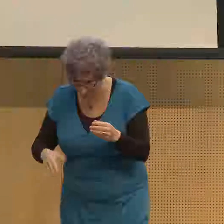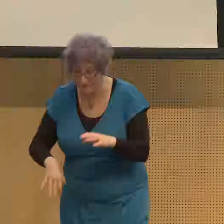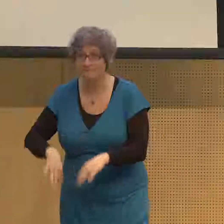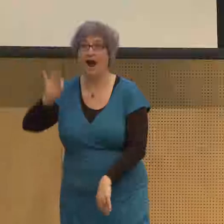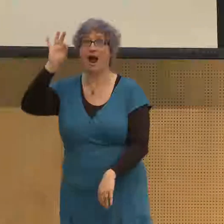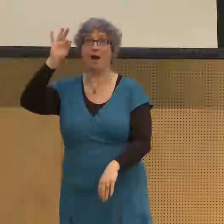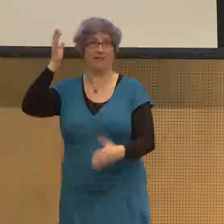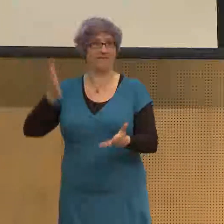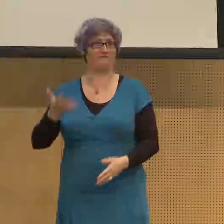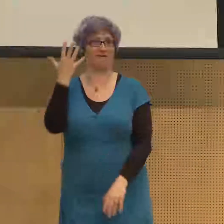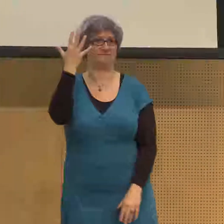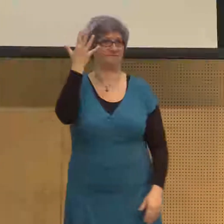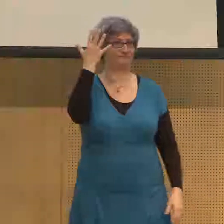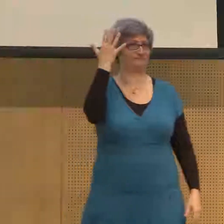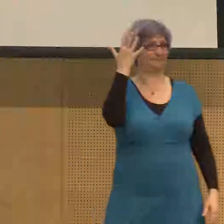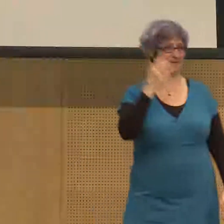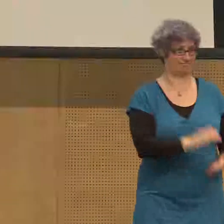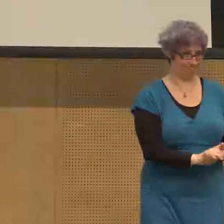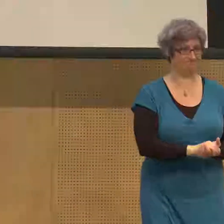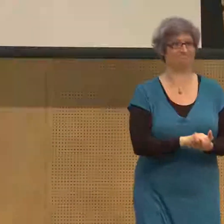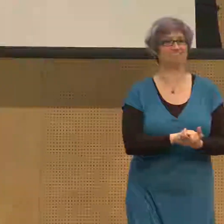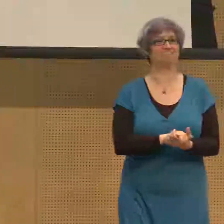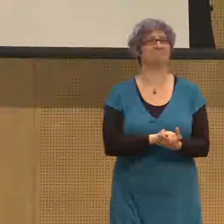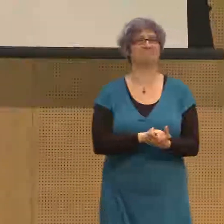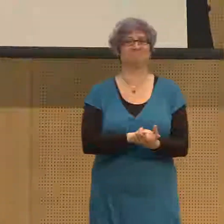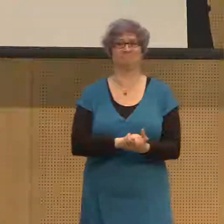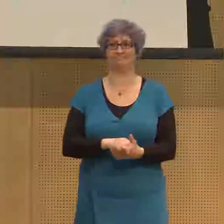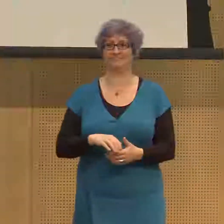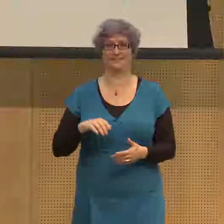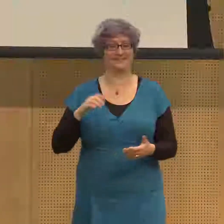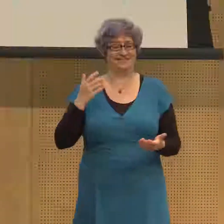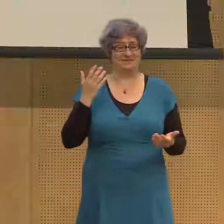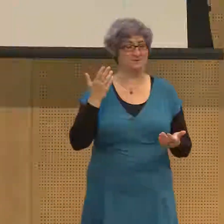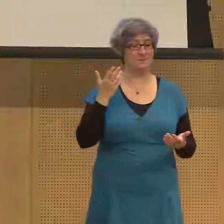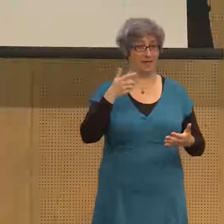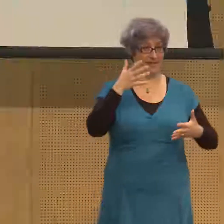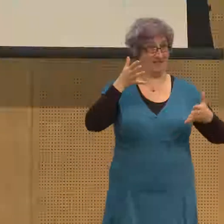of biomedical engineering programs, which left 5 universities.